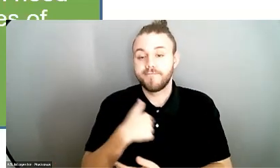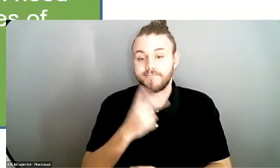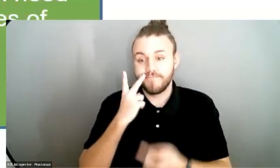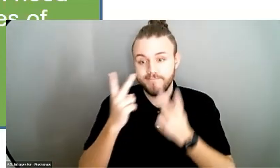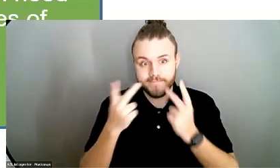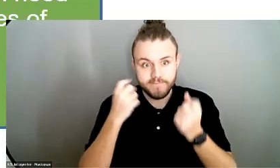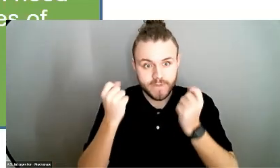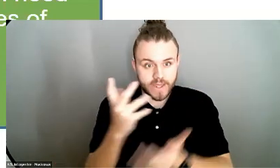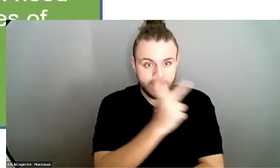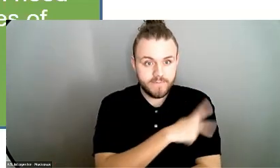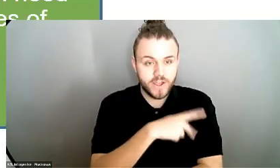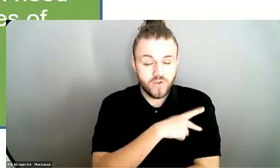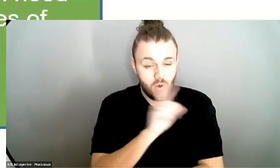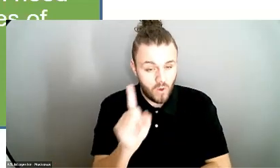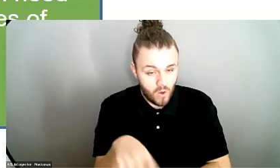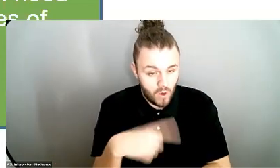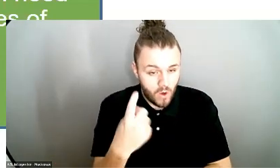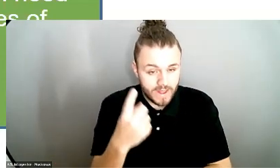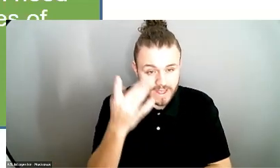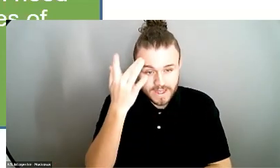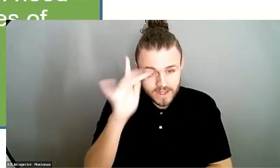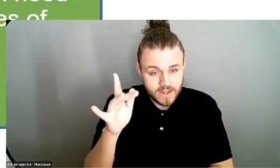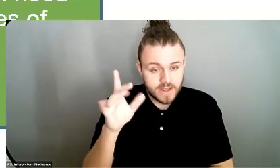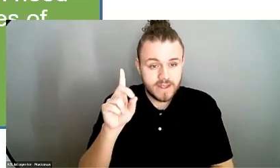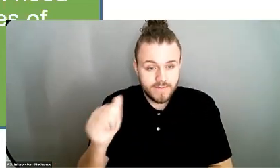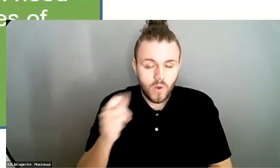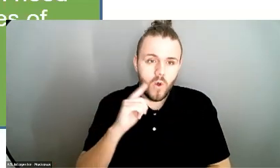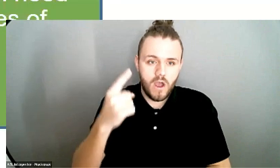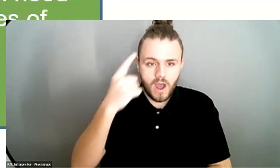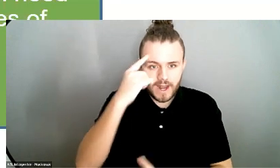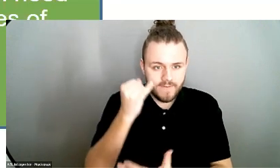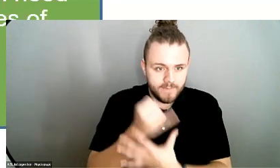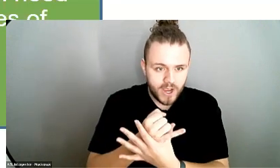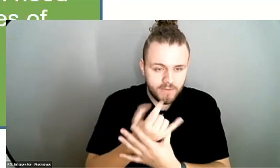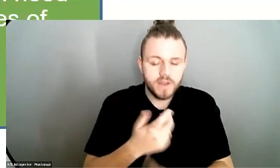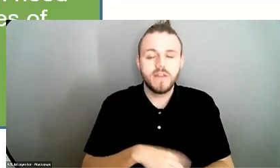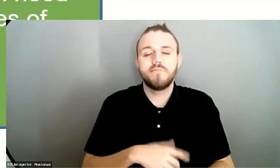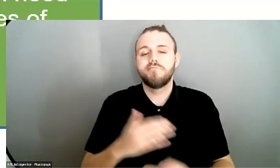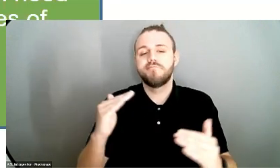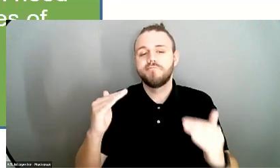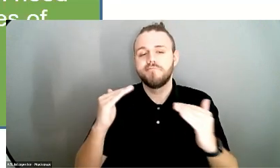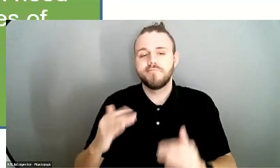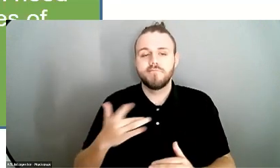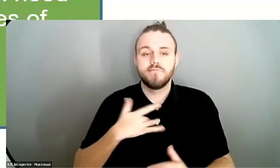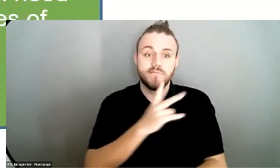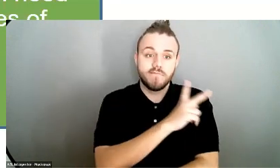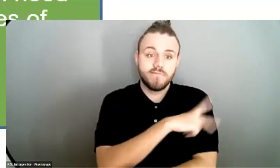only intellectual disability or cognitive impairment. We see patients with only physical disability.